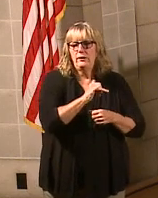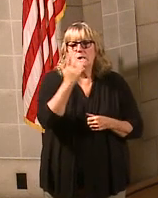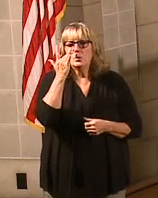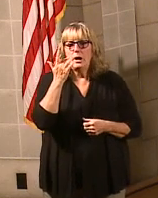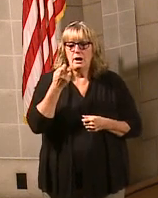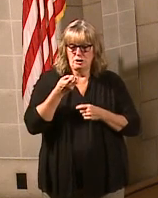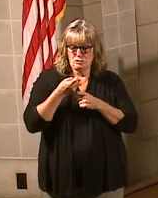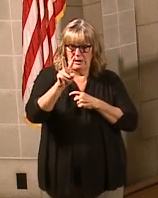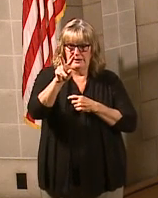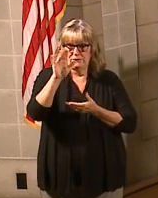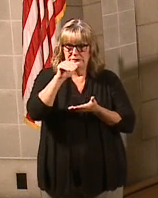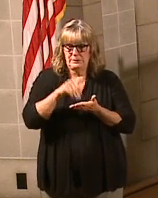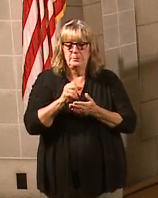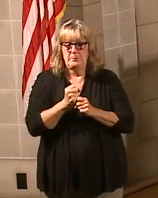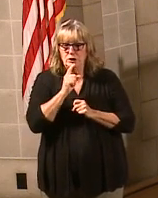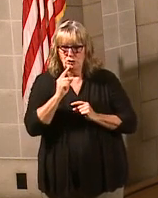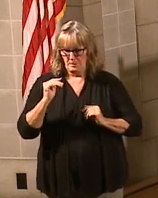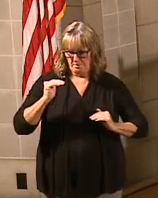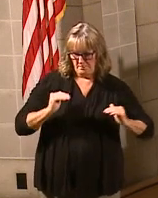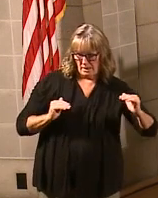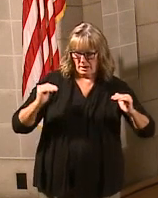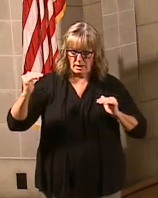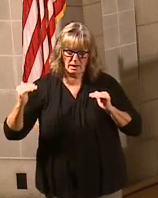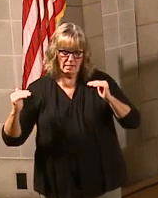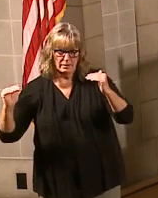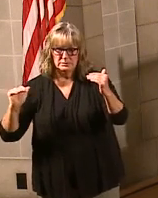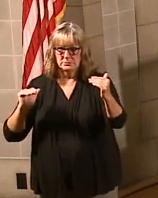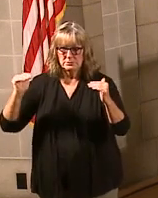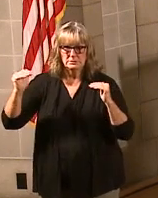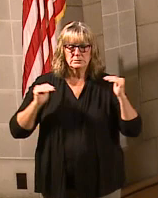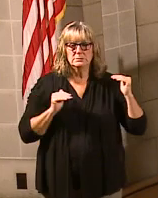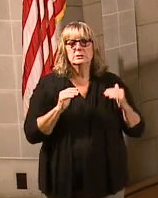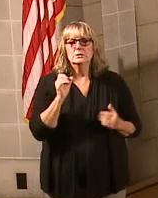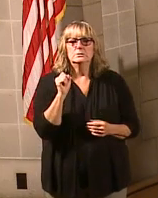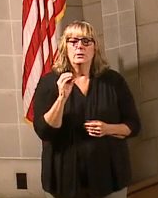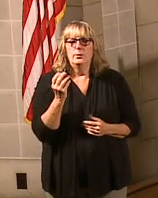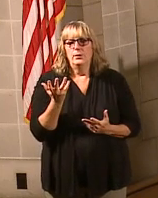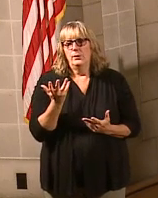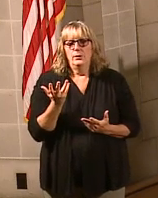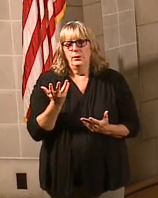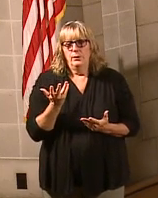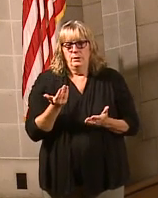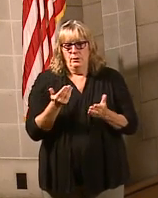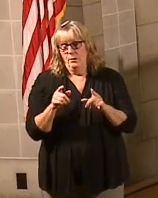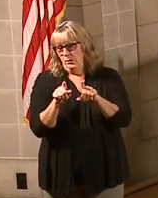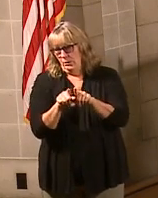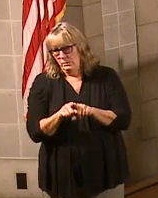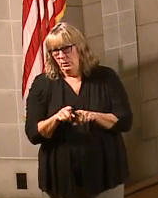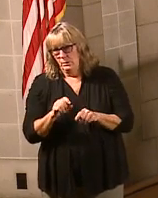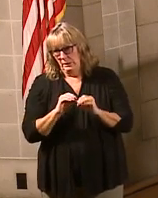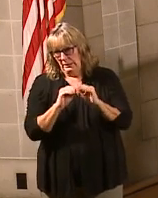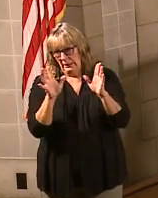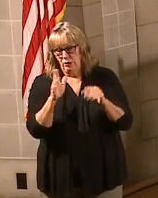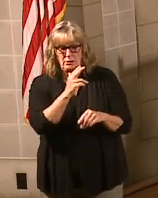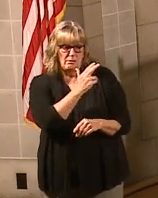HAVE MUCH OF THE CAPACITY WHAT WE'RE TALKING ABOUT, WHAT ANDREW